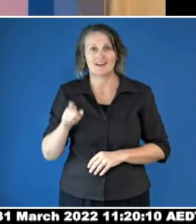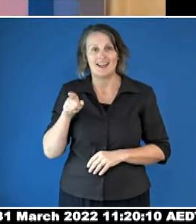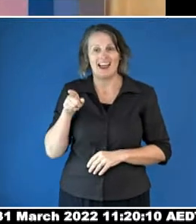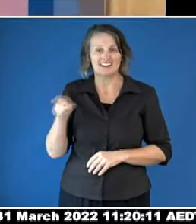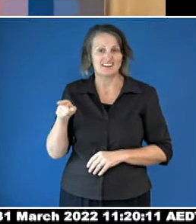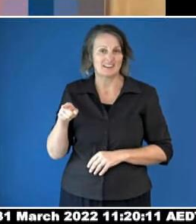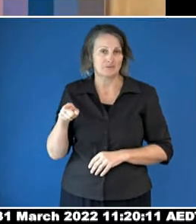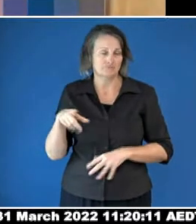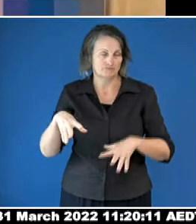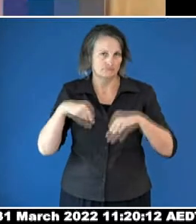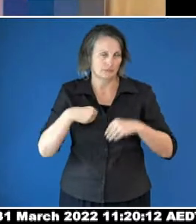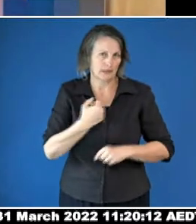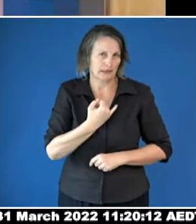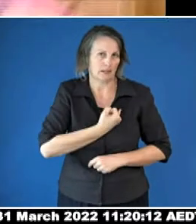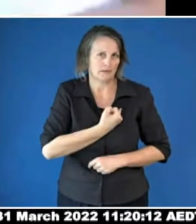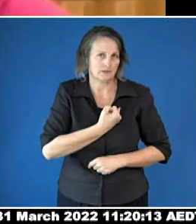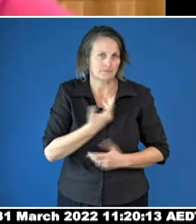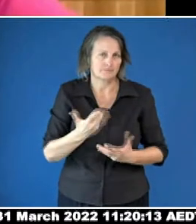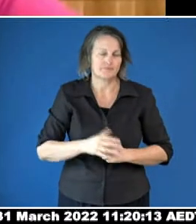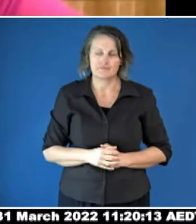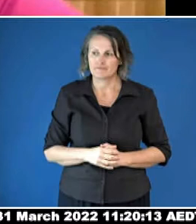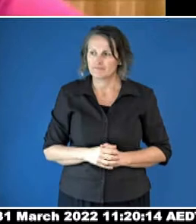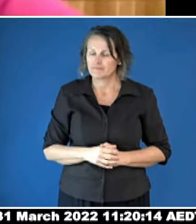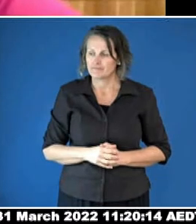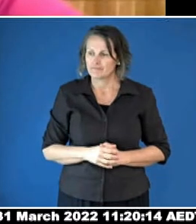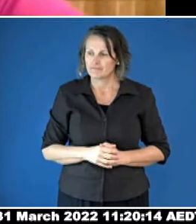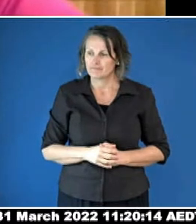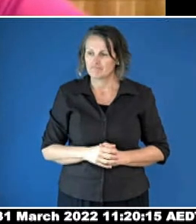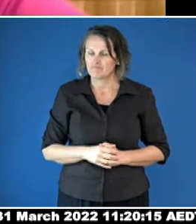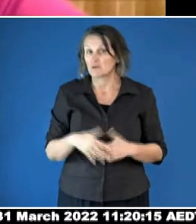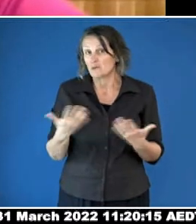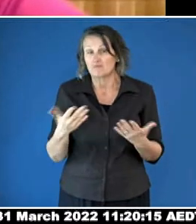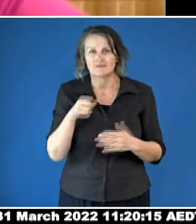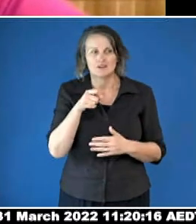of the charges. MS EASTMAN: How has things been for family and what you